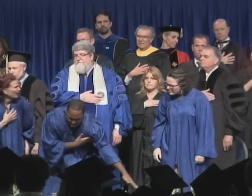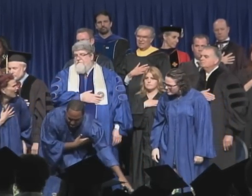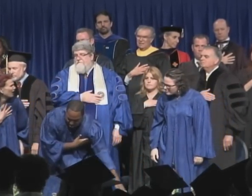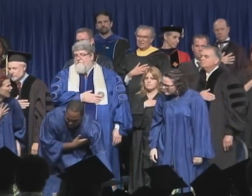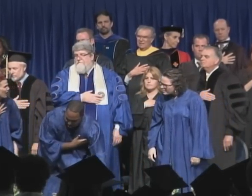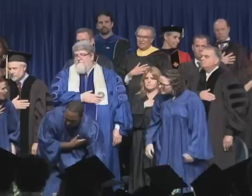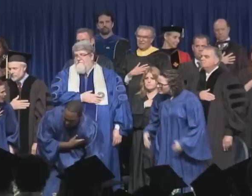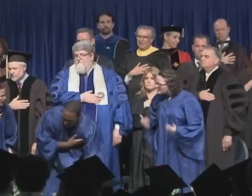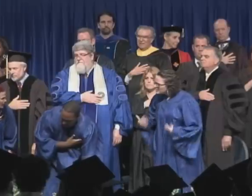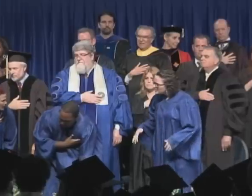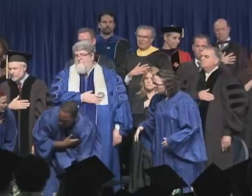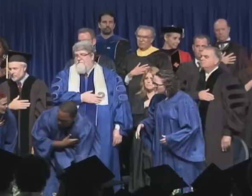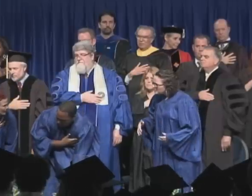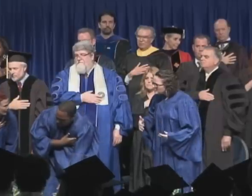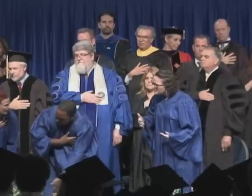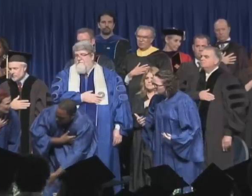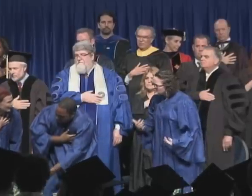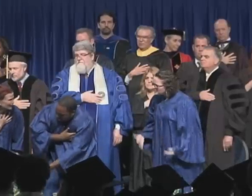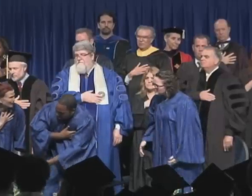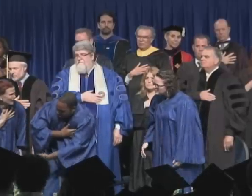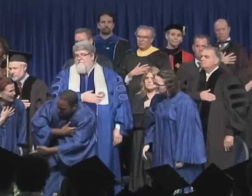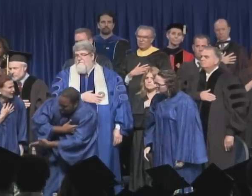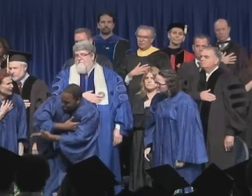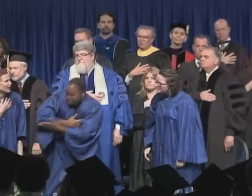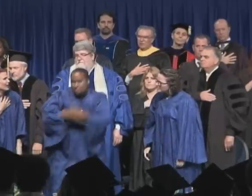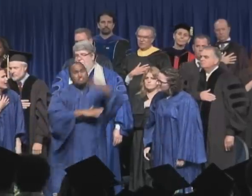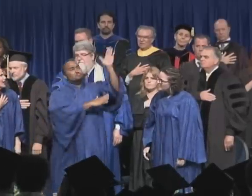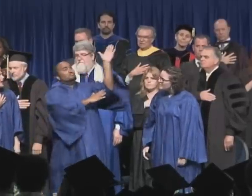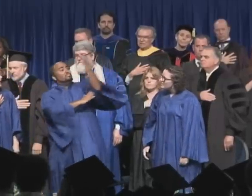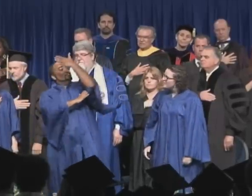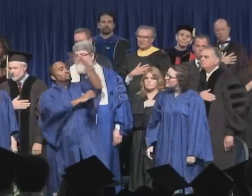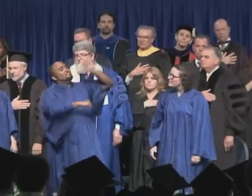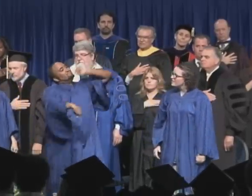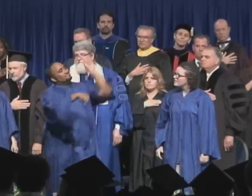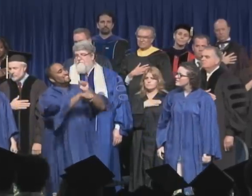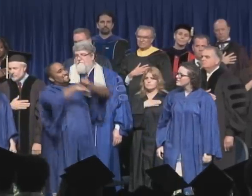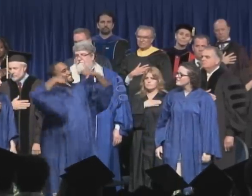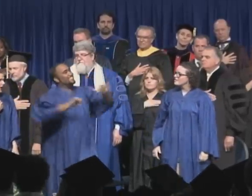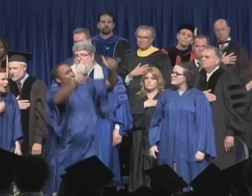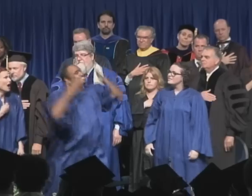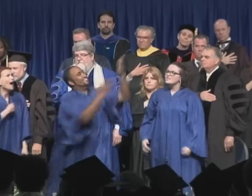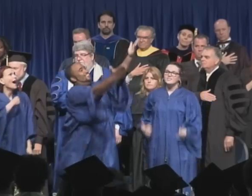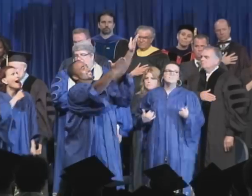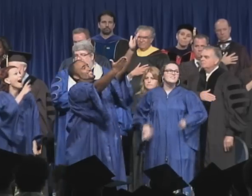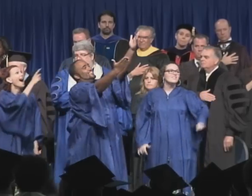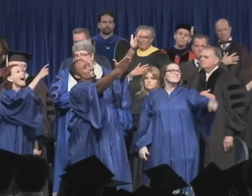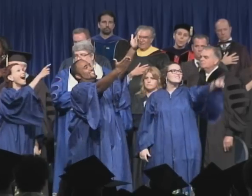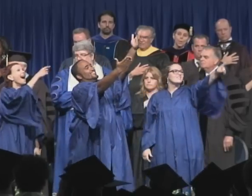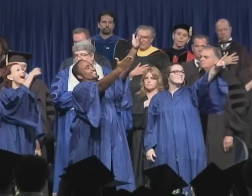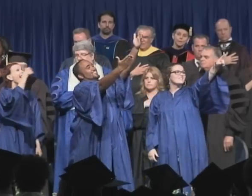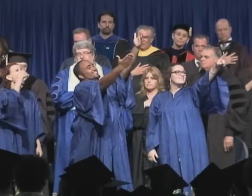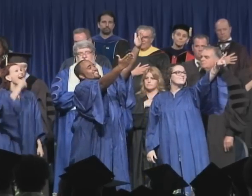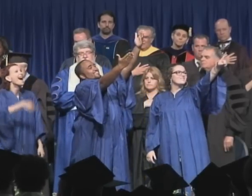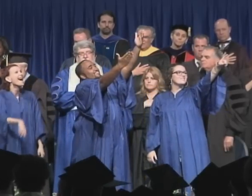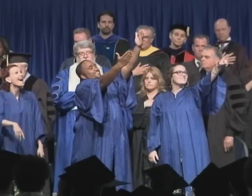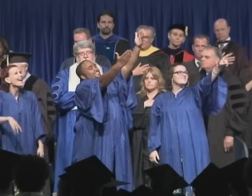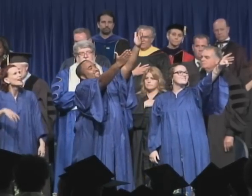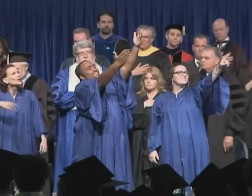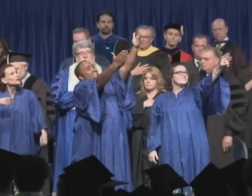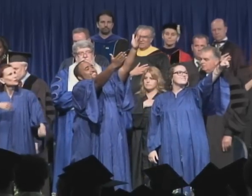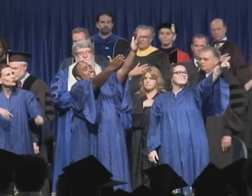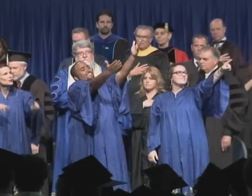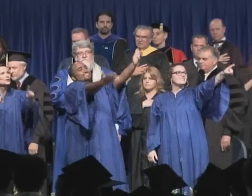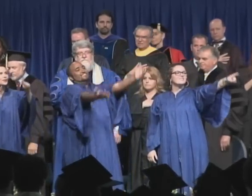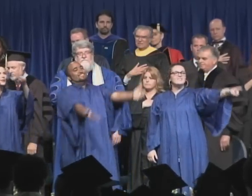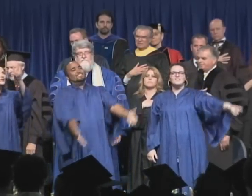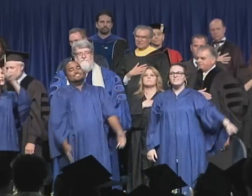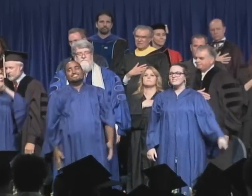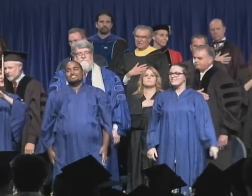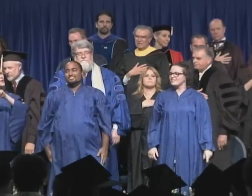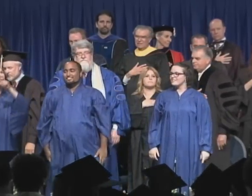gave proof through the night that our flag was still there.